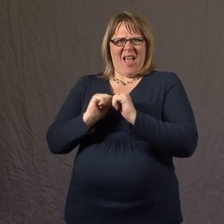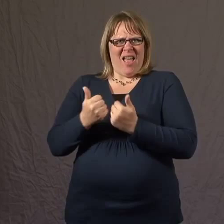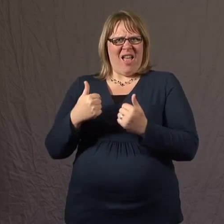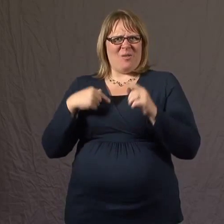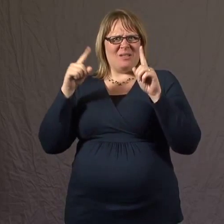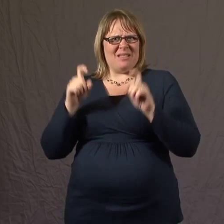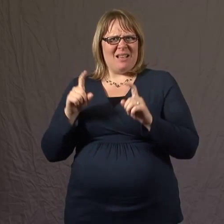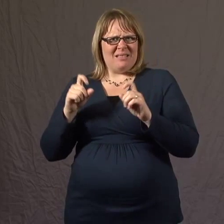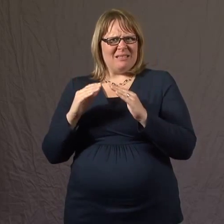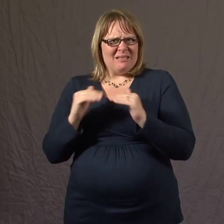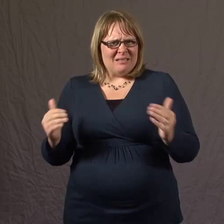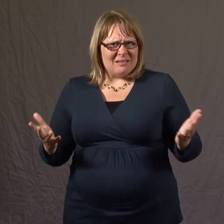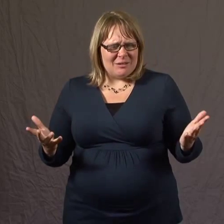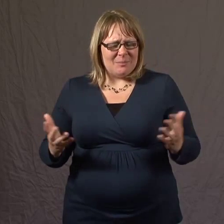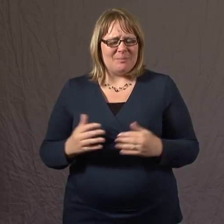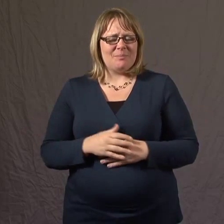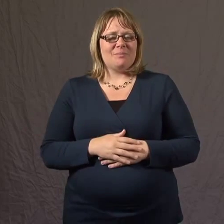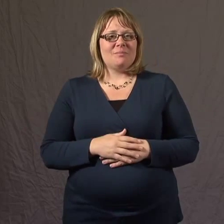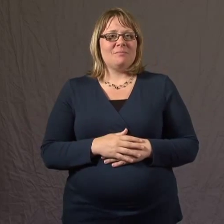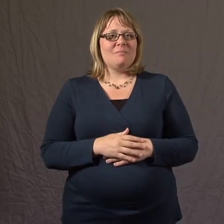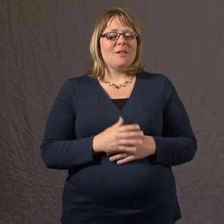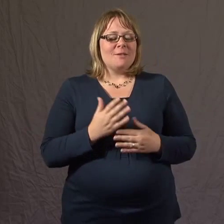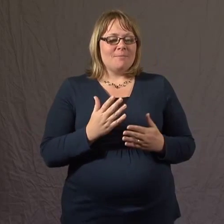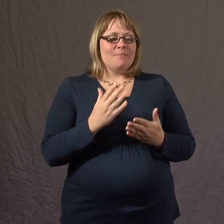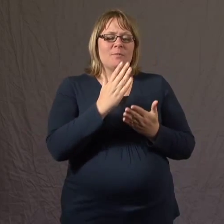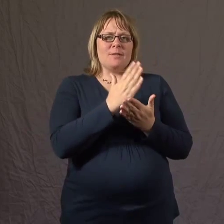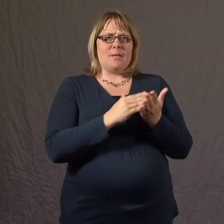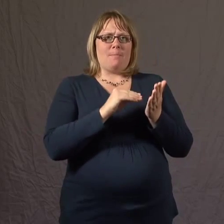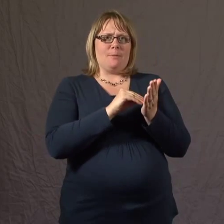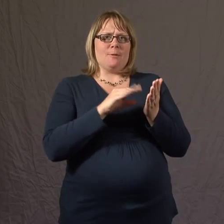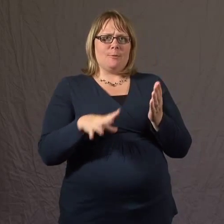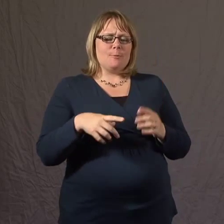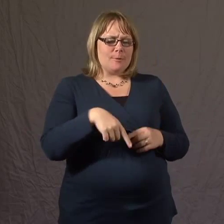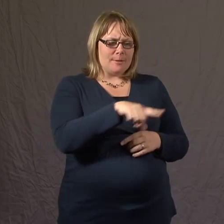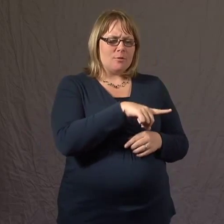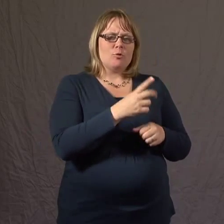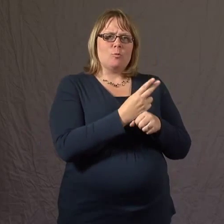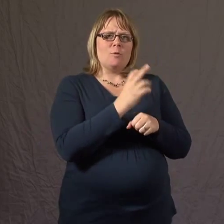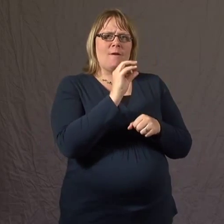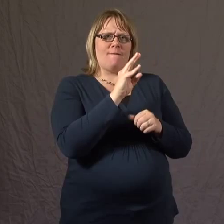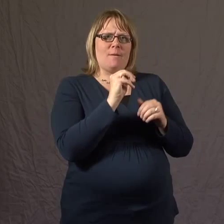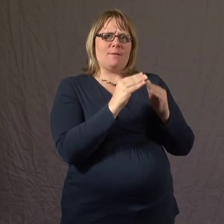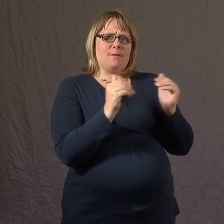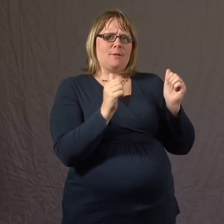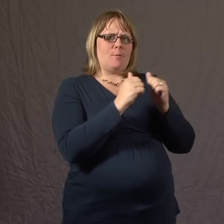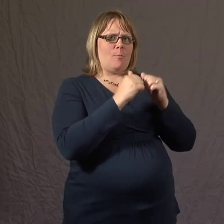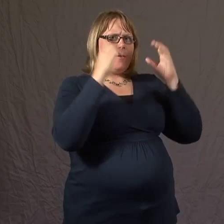be sure how to test the system because you don’t use a hearing aid nor use the FM system.